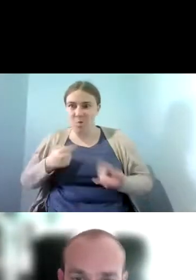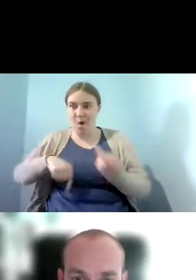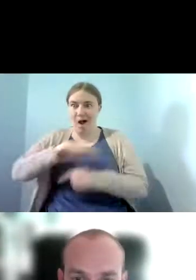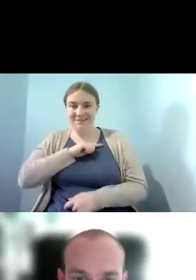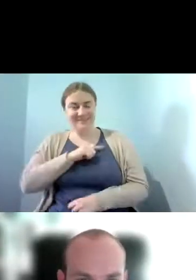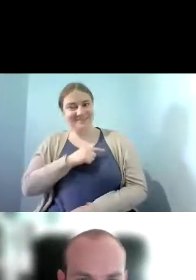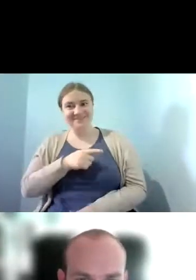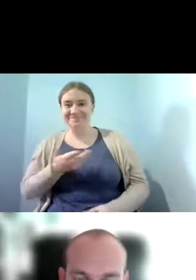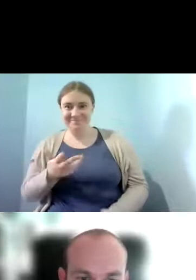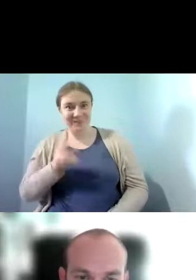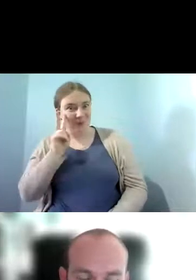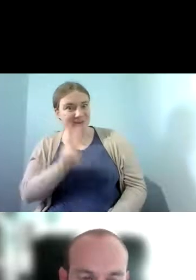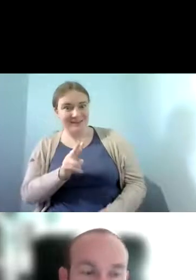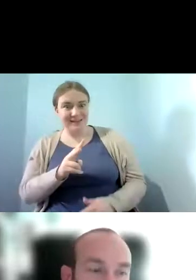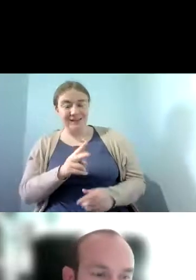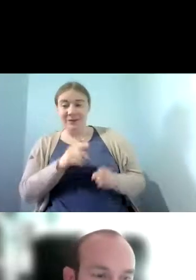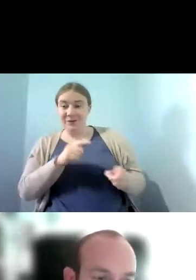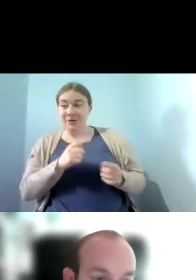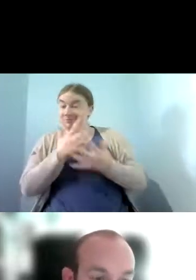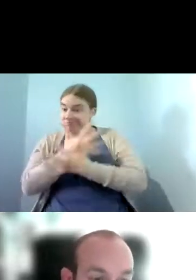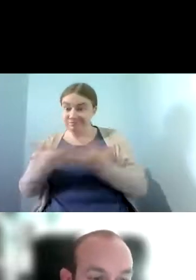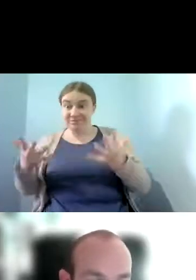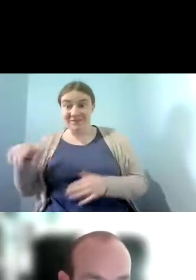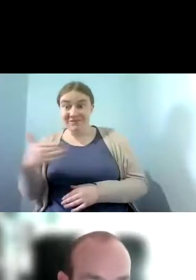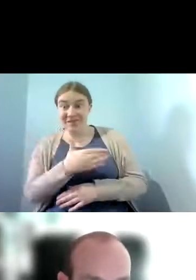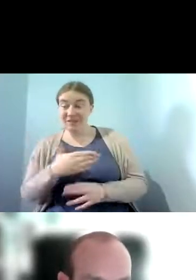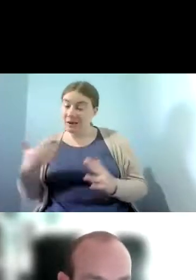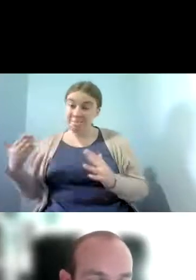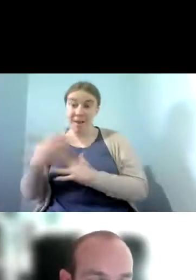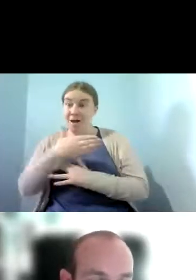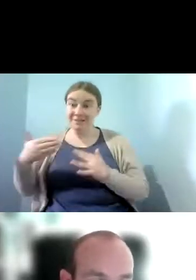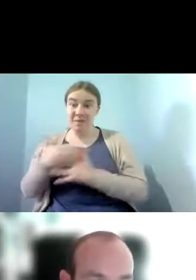um we've had tons of fish coming past the window it's been very exciting seeing